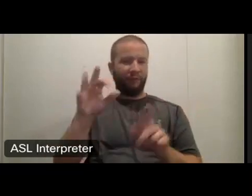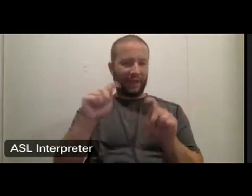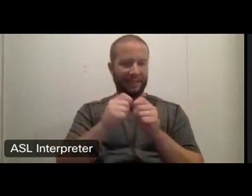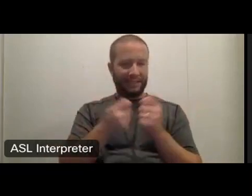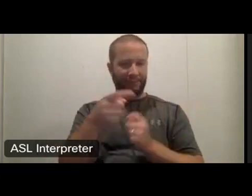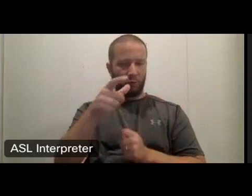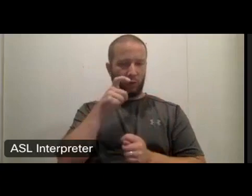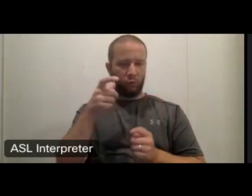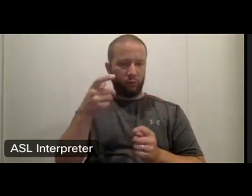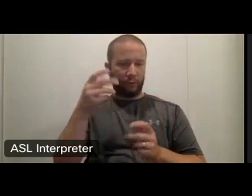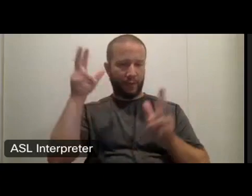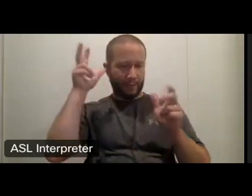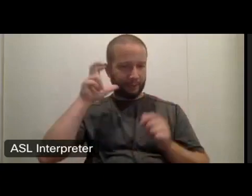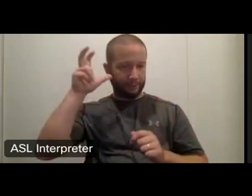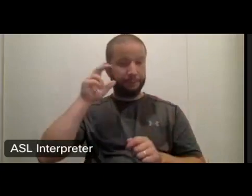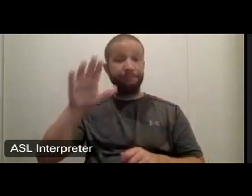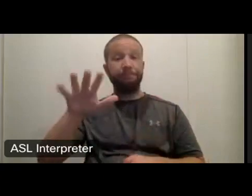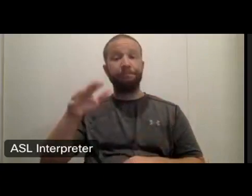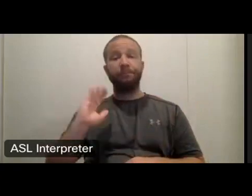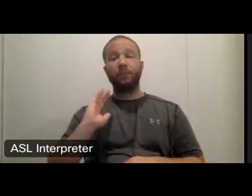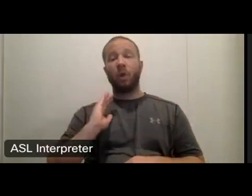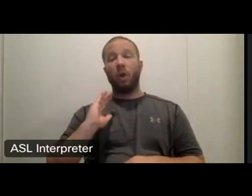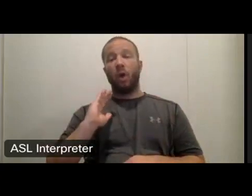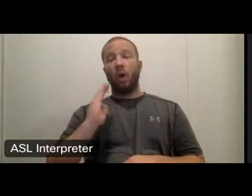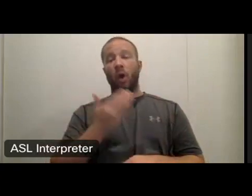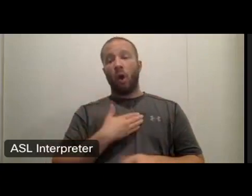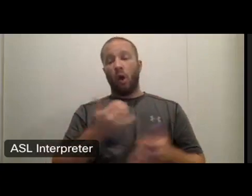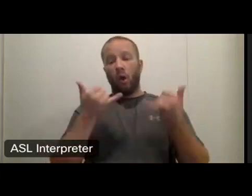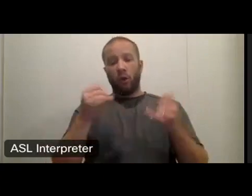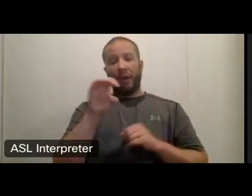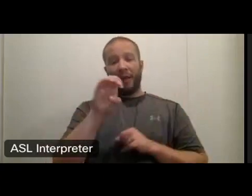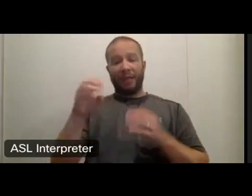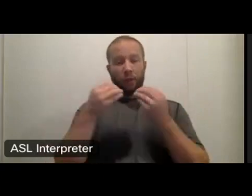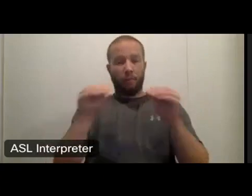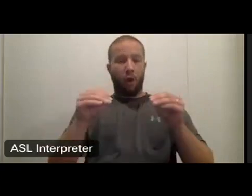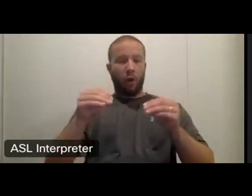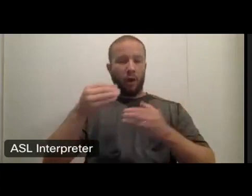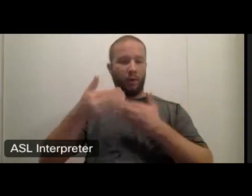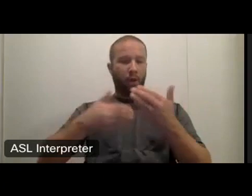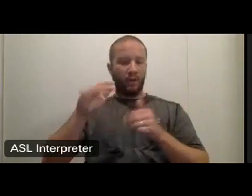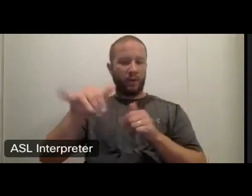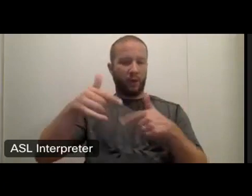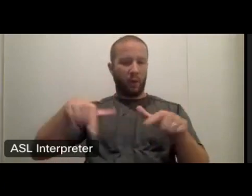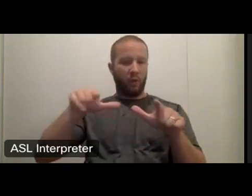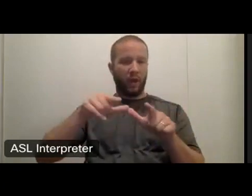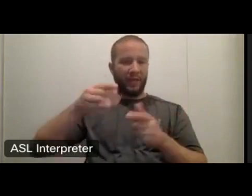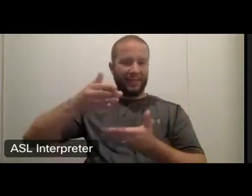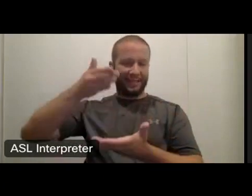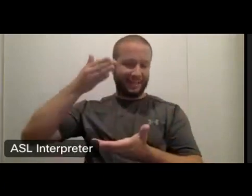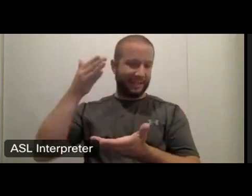of the group um are different Eastern Market Lafont Plaza route terminates on Eastern Market